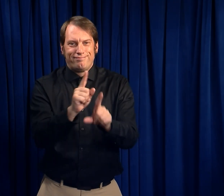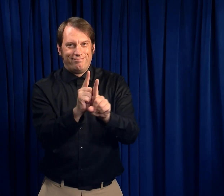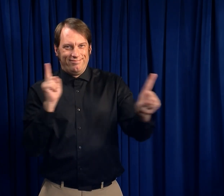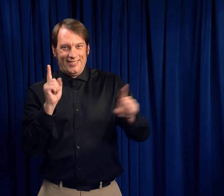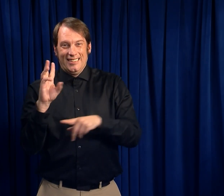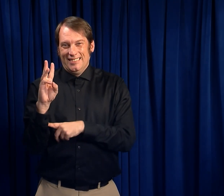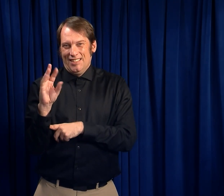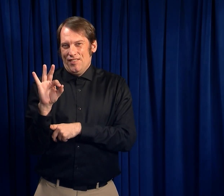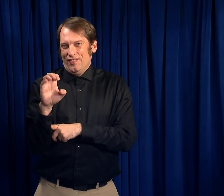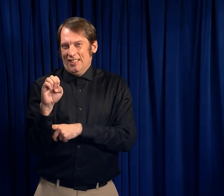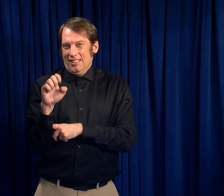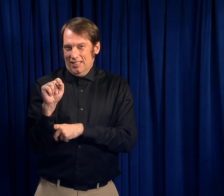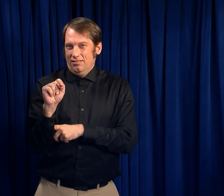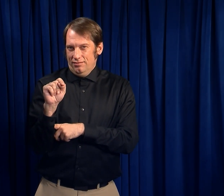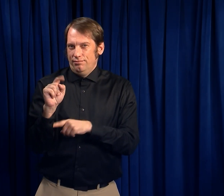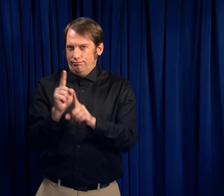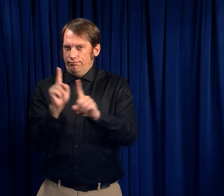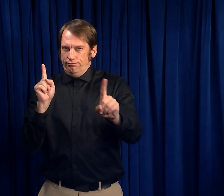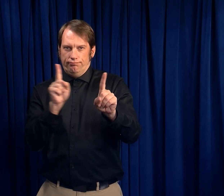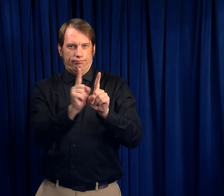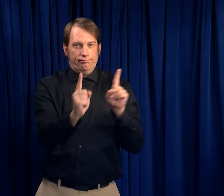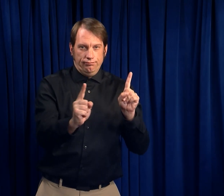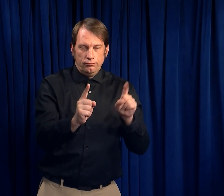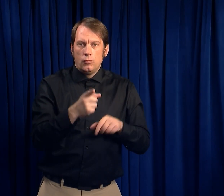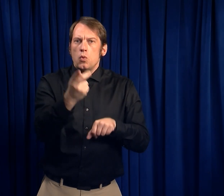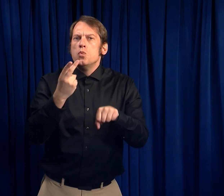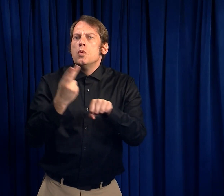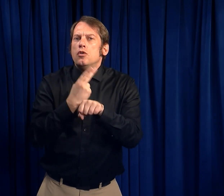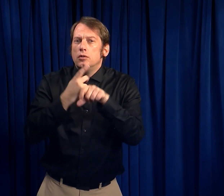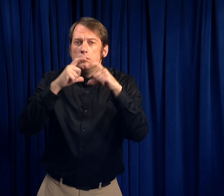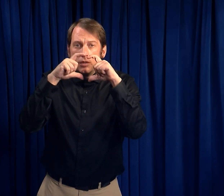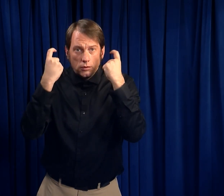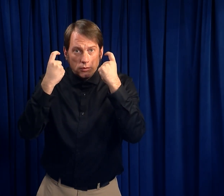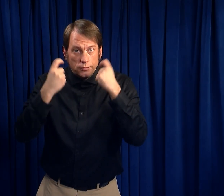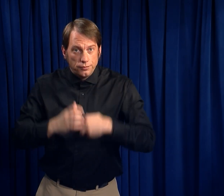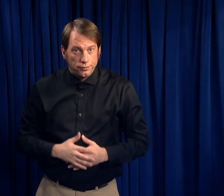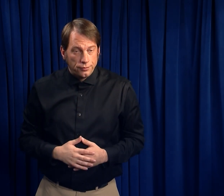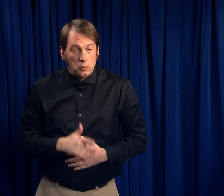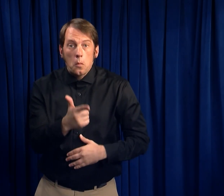stay at least six feet away from other people, and wear a mask.